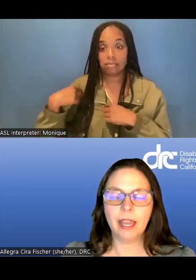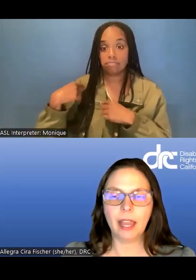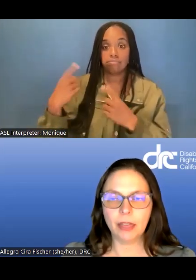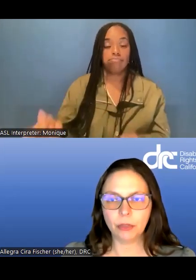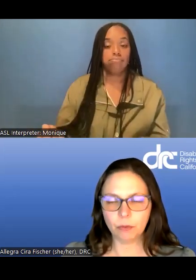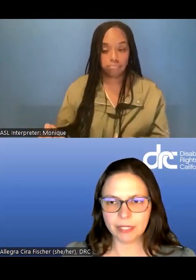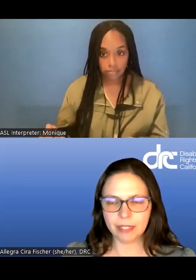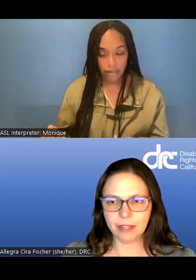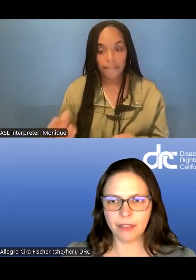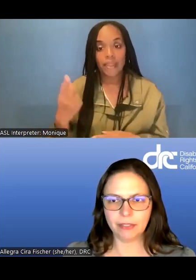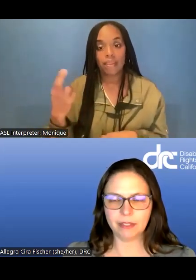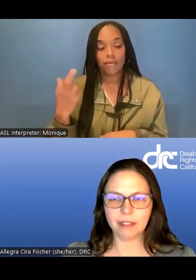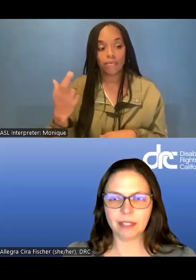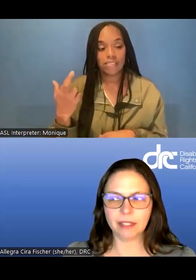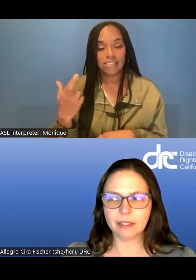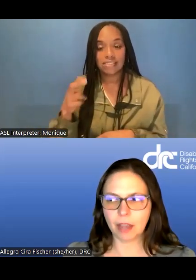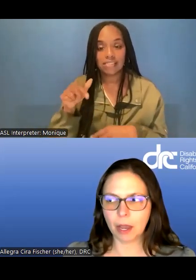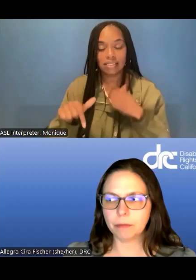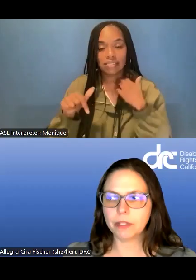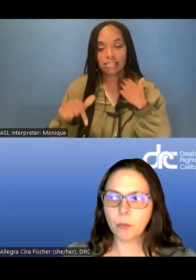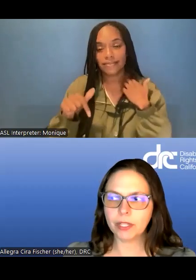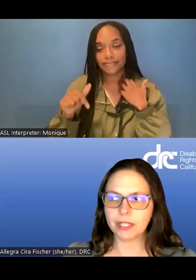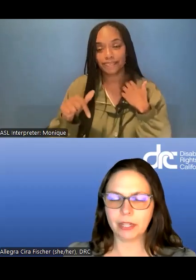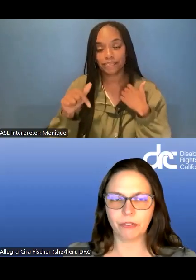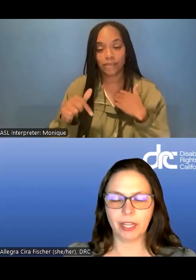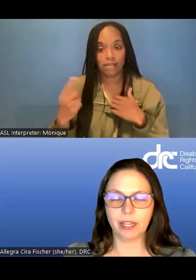And the reason that this is, somewhat significant